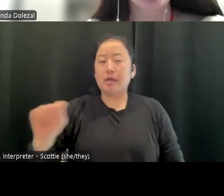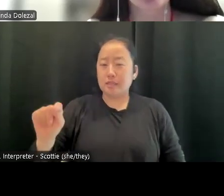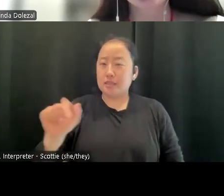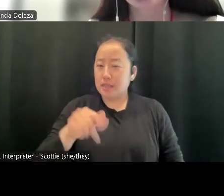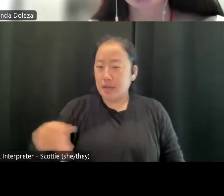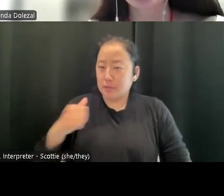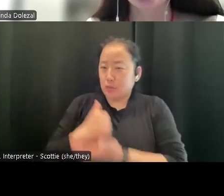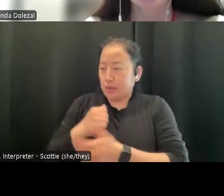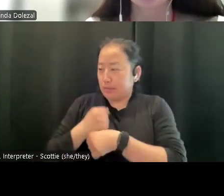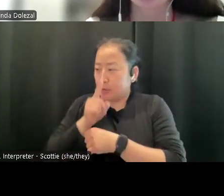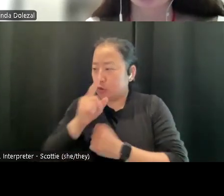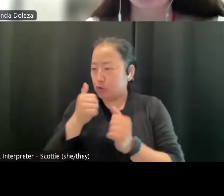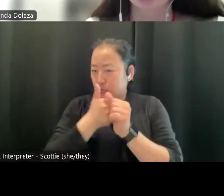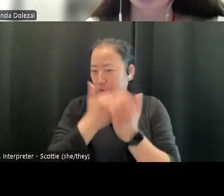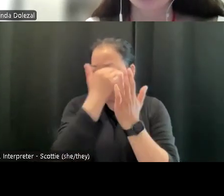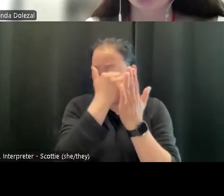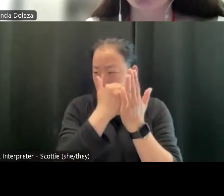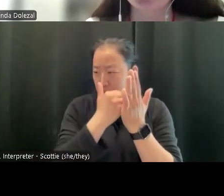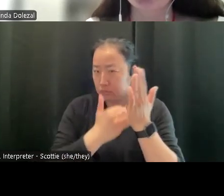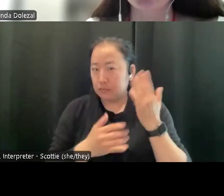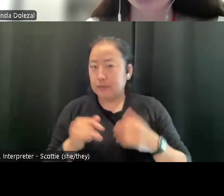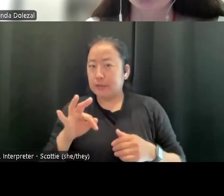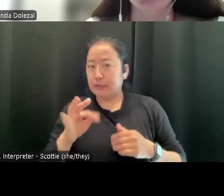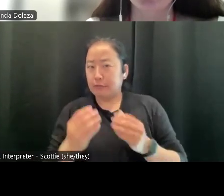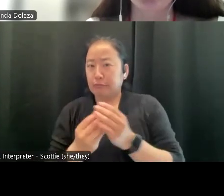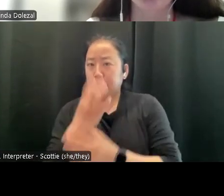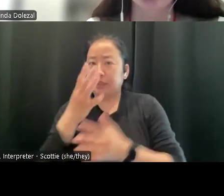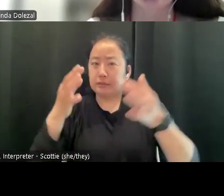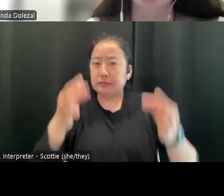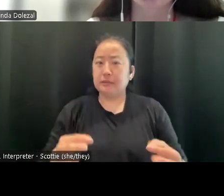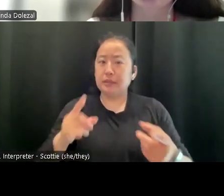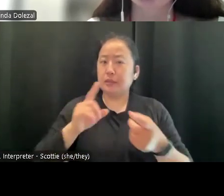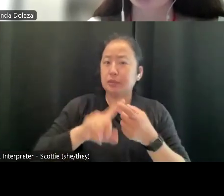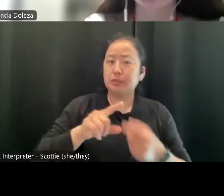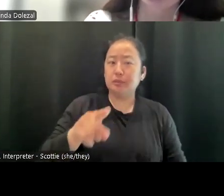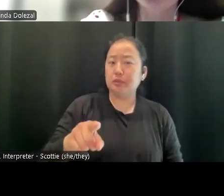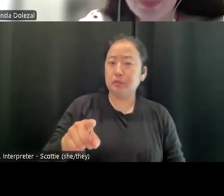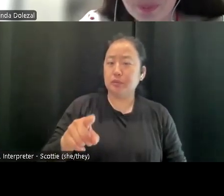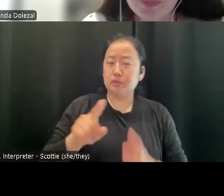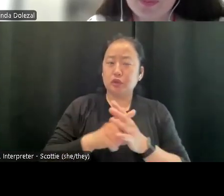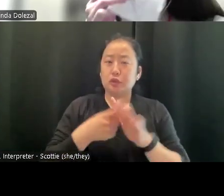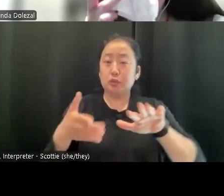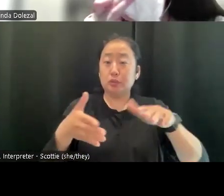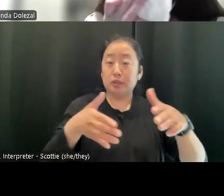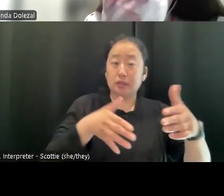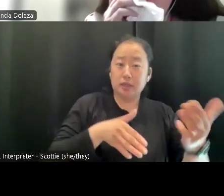the right time and following up if your plants decide they want to start to wilt.